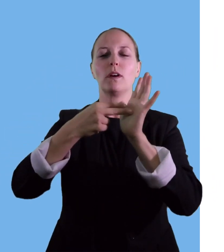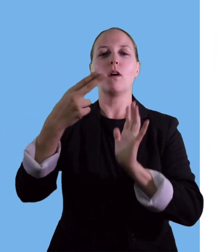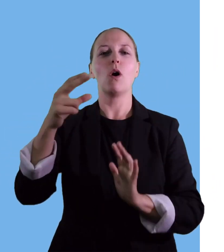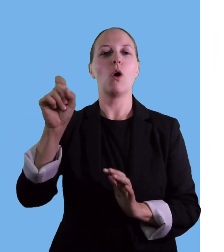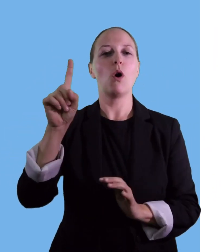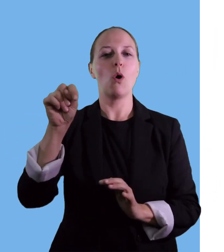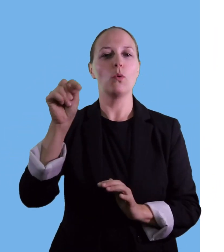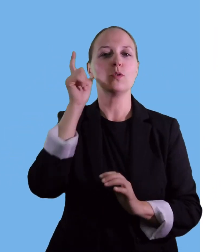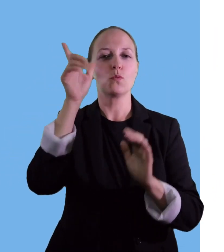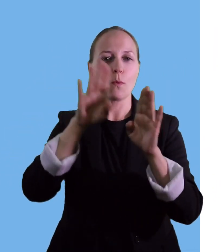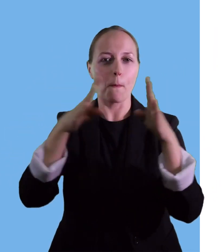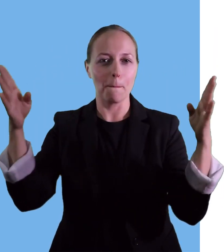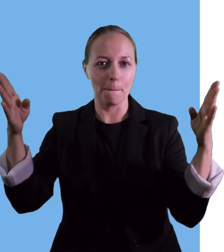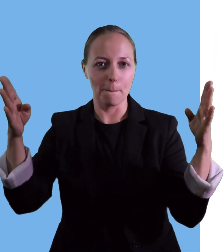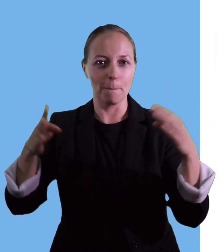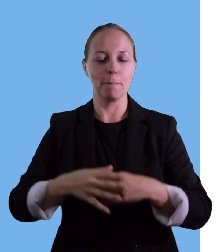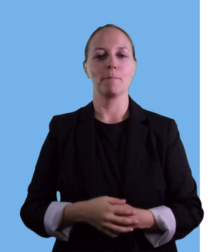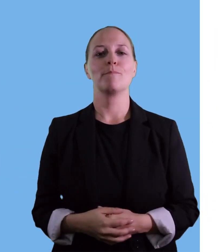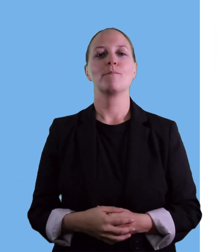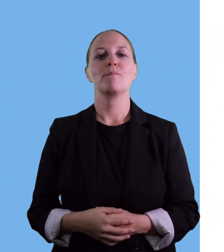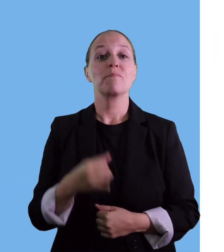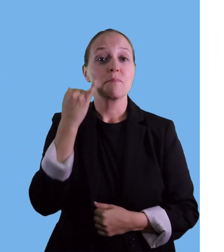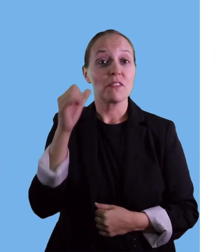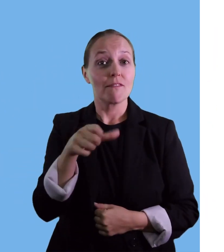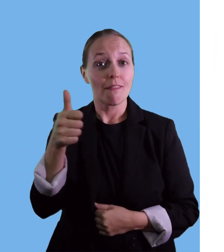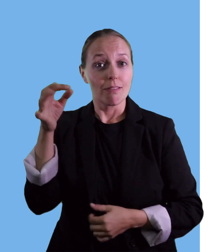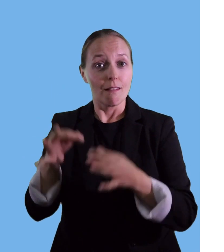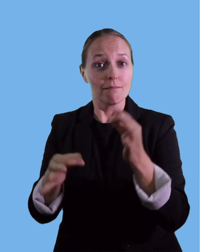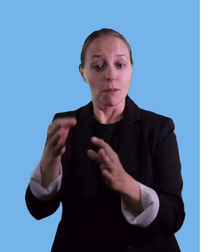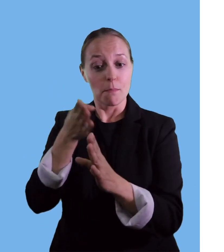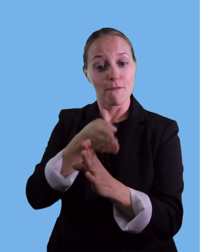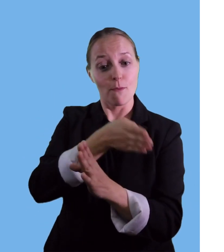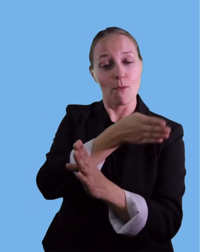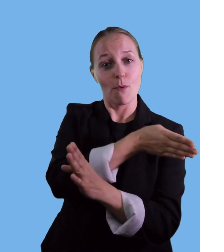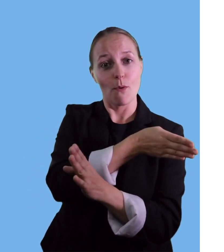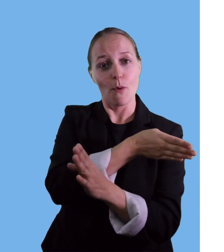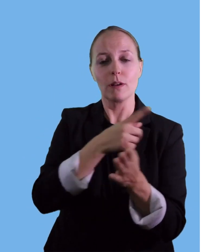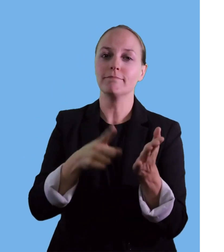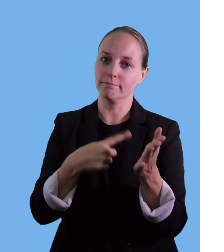to wait until the host lets you in. If there are other cases before yours,